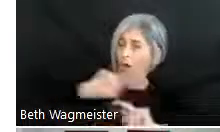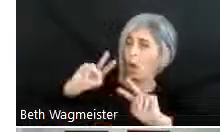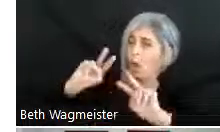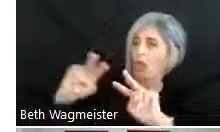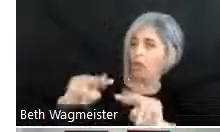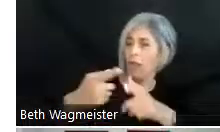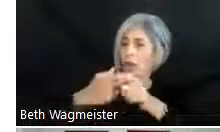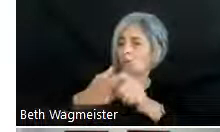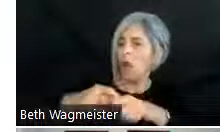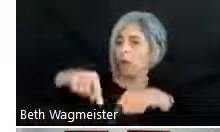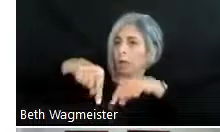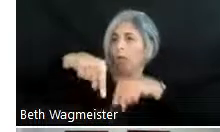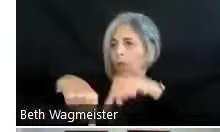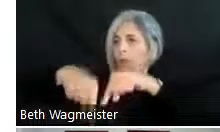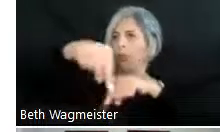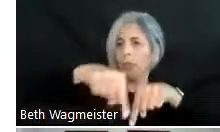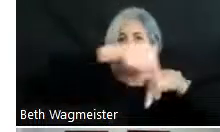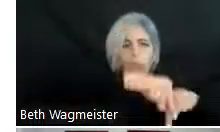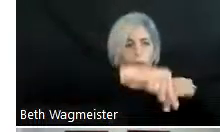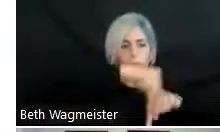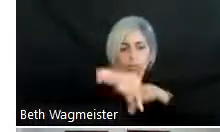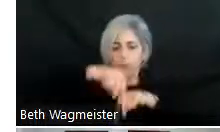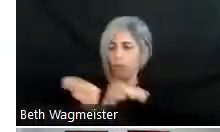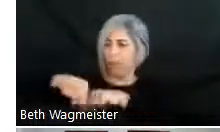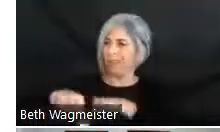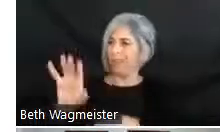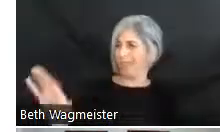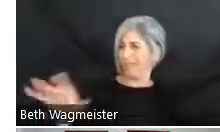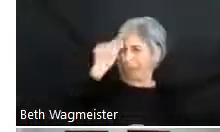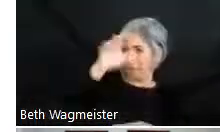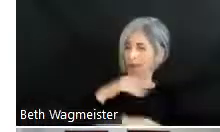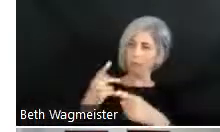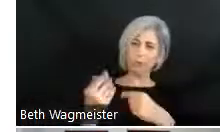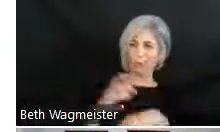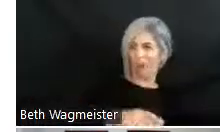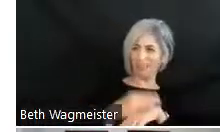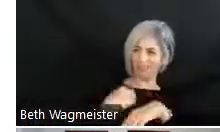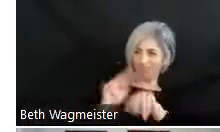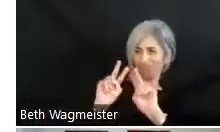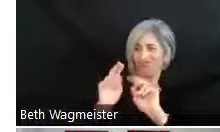a limp may be thinking, you know, what's that parent doing? You know, not enough running